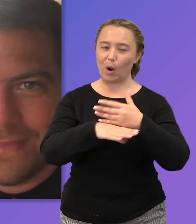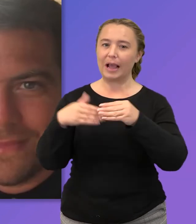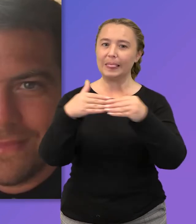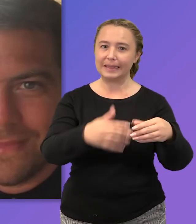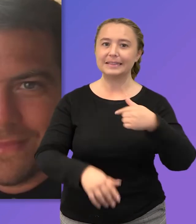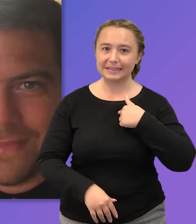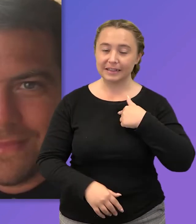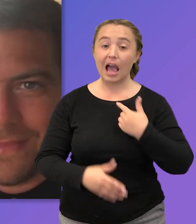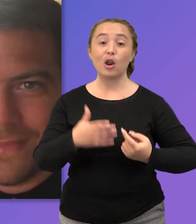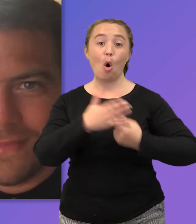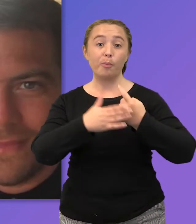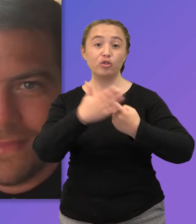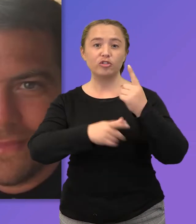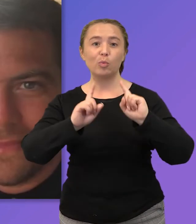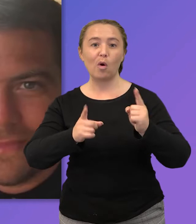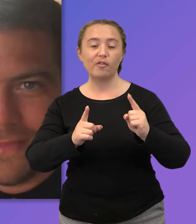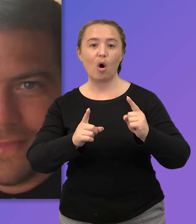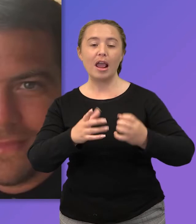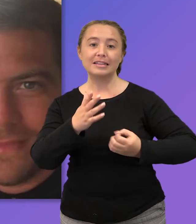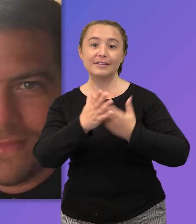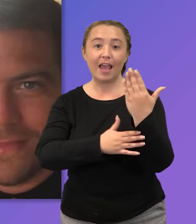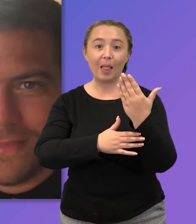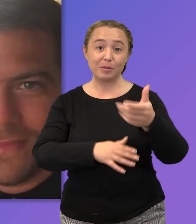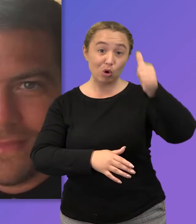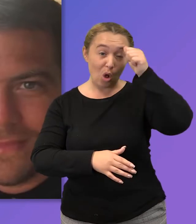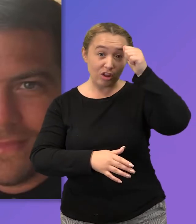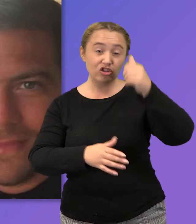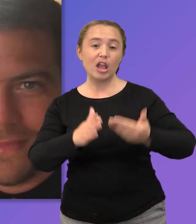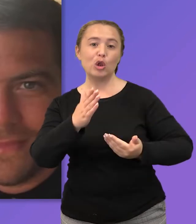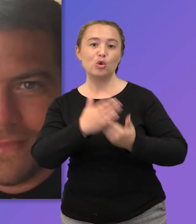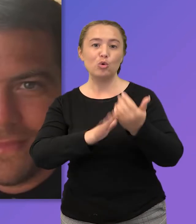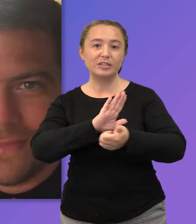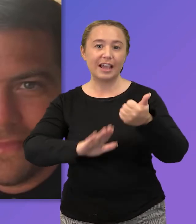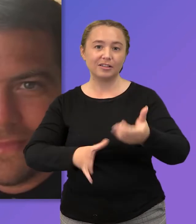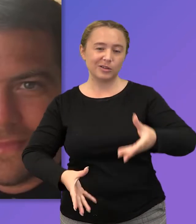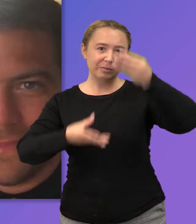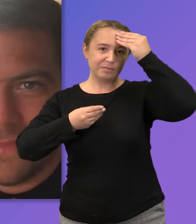of work, with opportunities to develop and increase my knowledge and learn new skills,